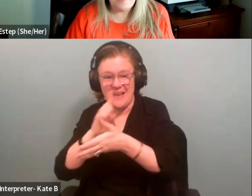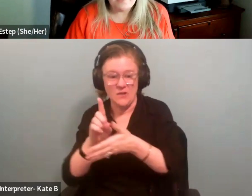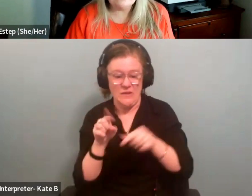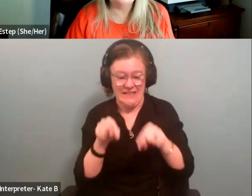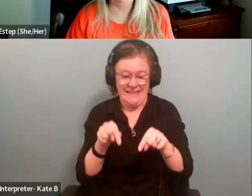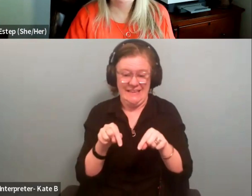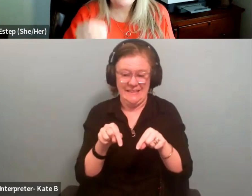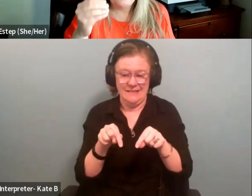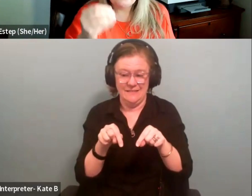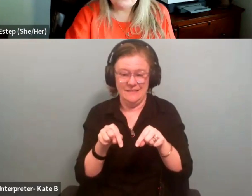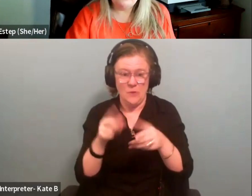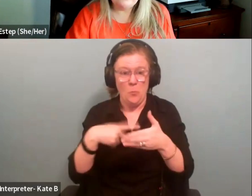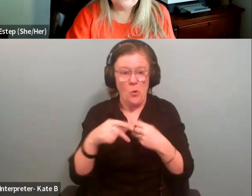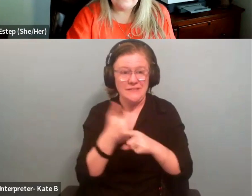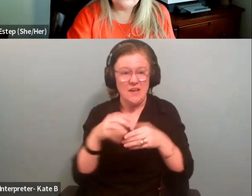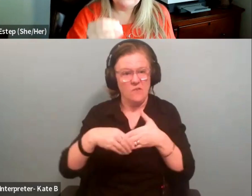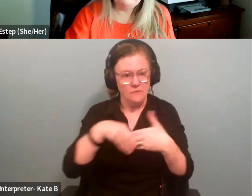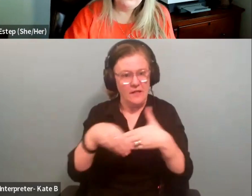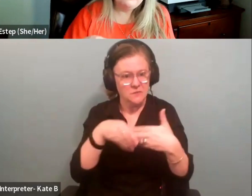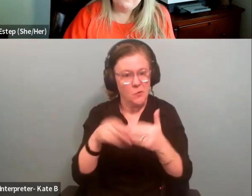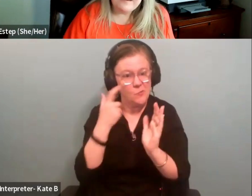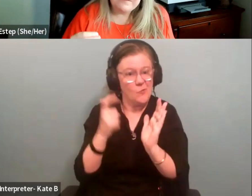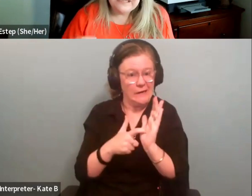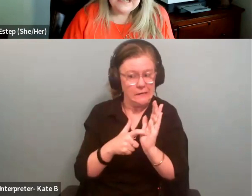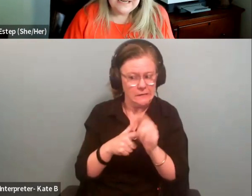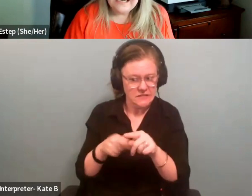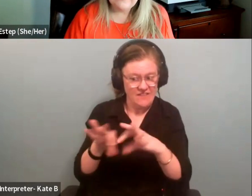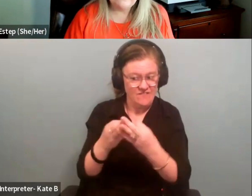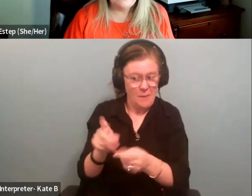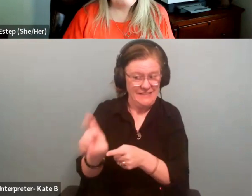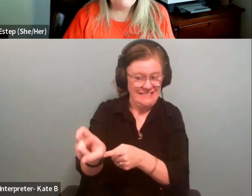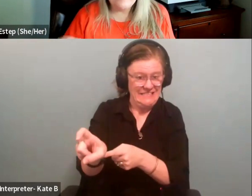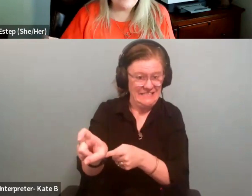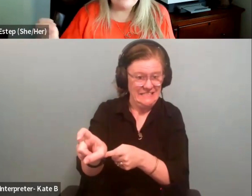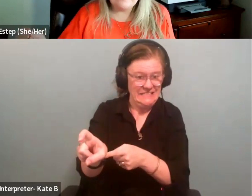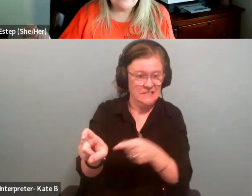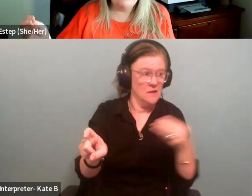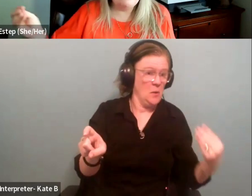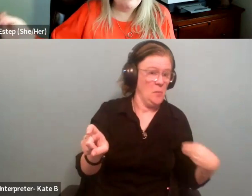possible to recognize that what families need may not sit with a